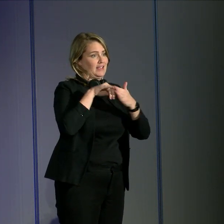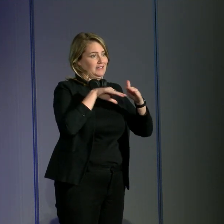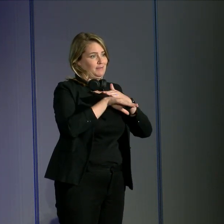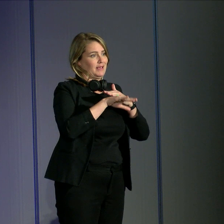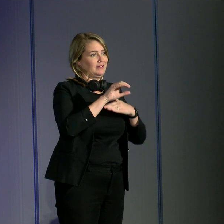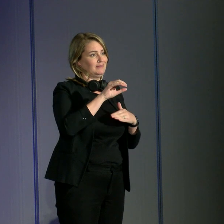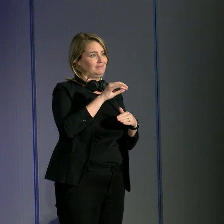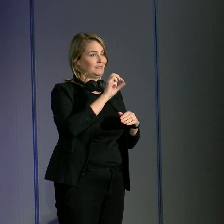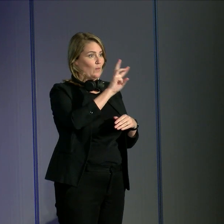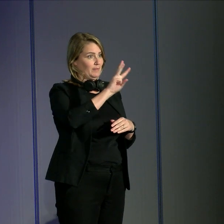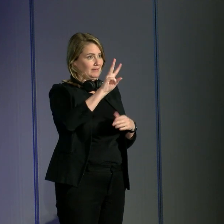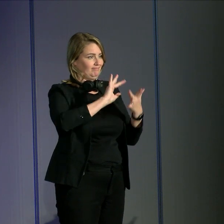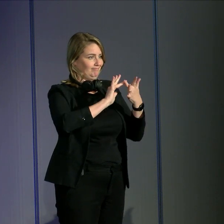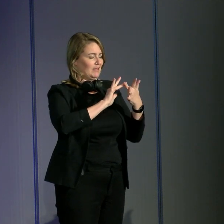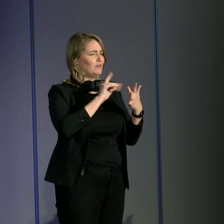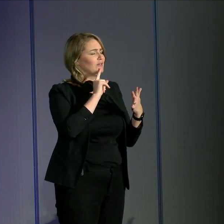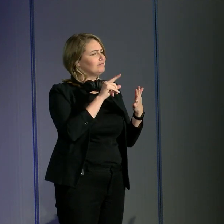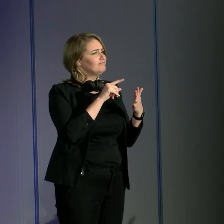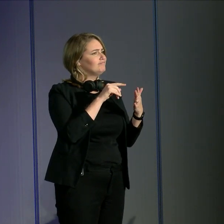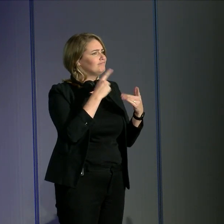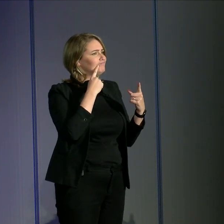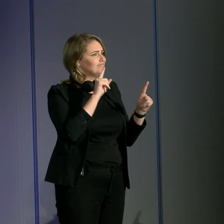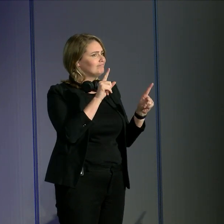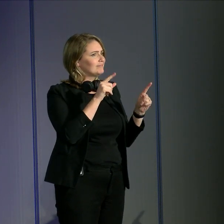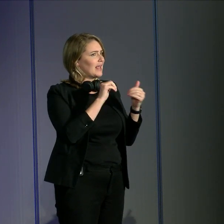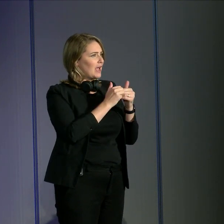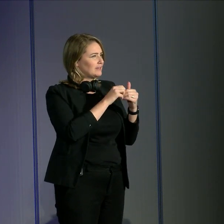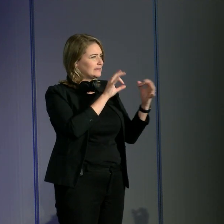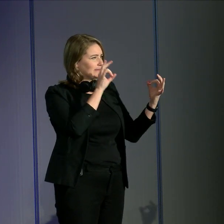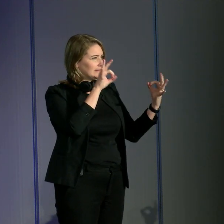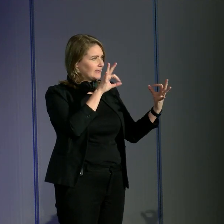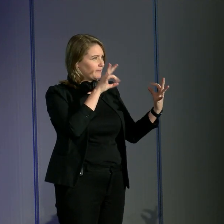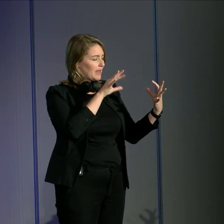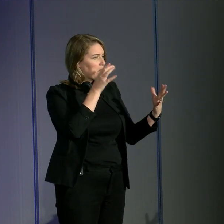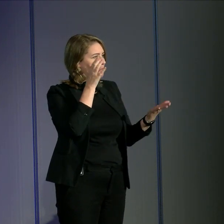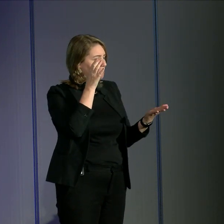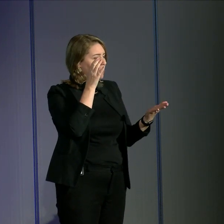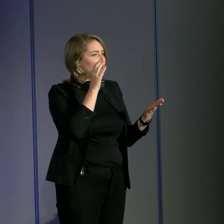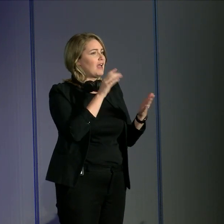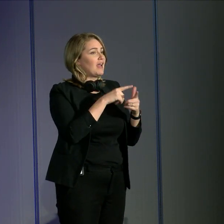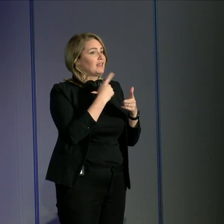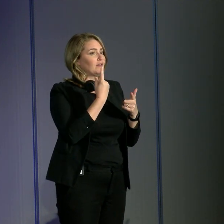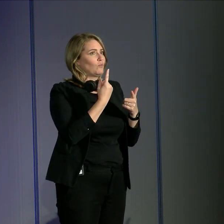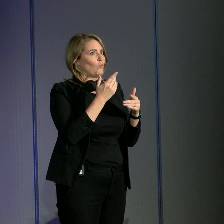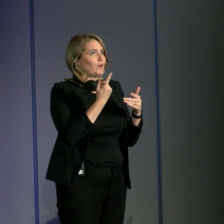It's quite an effective way of gathering feedback and one step towards getting that sort of